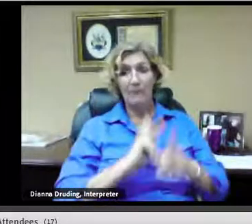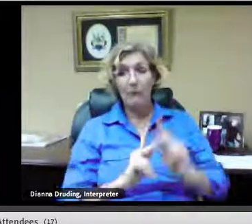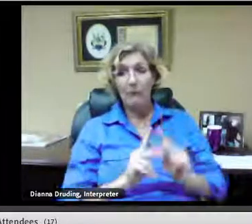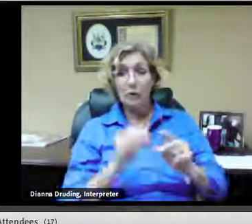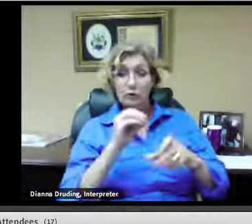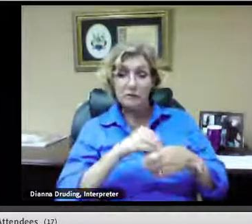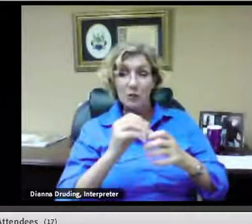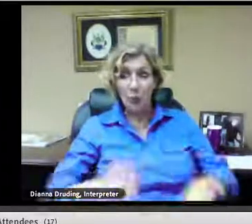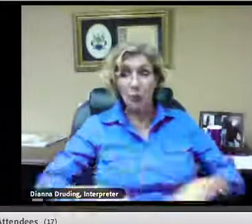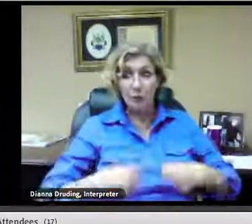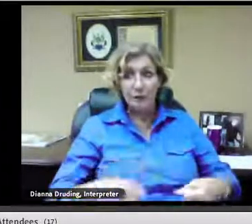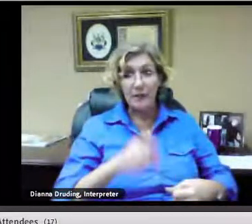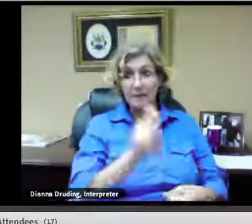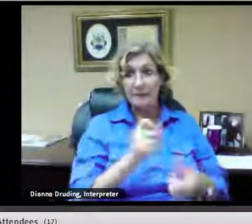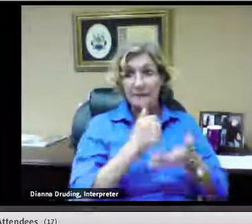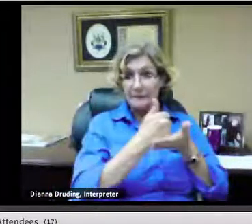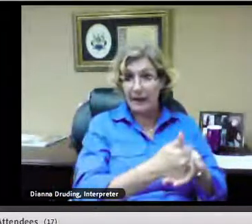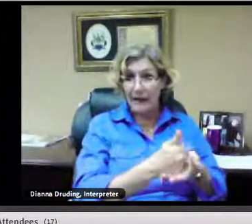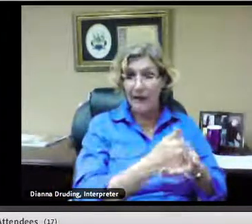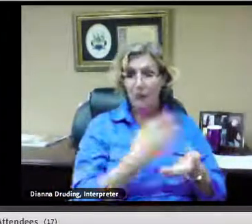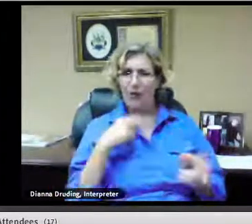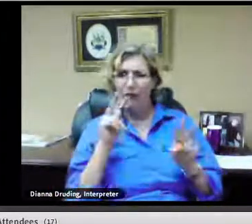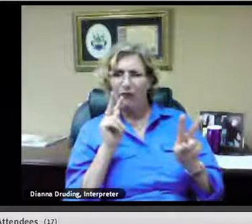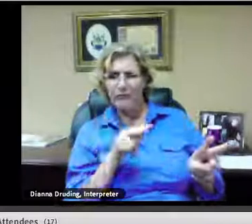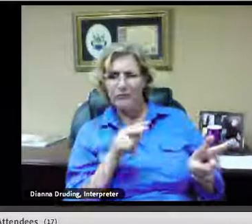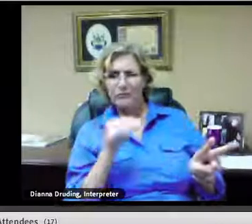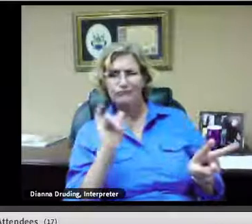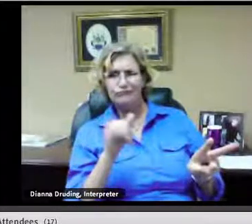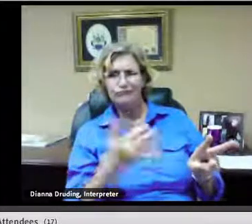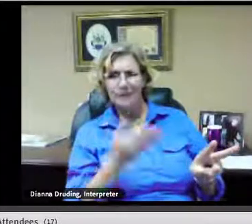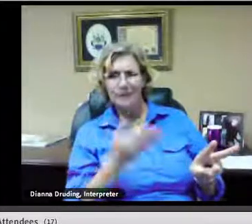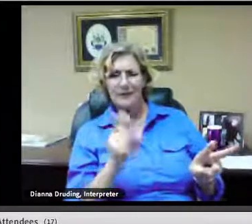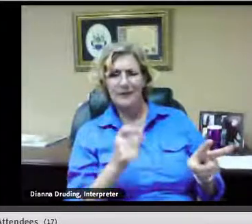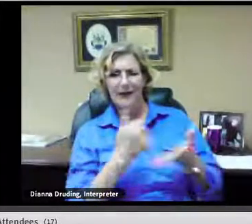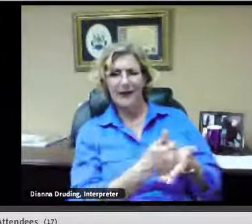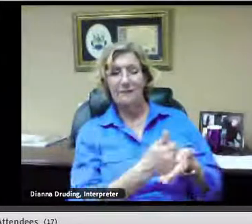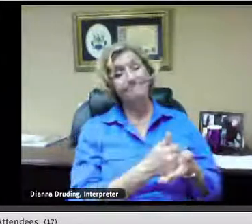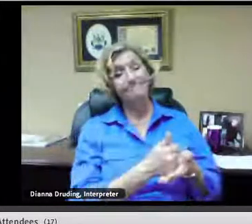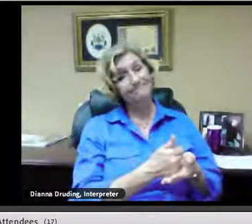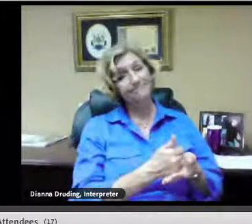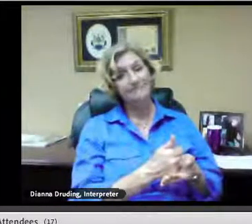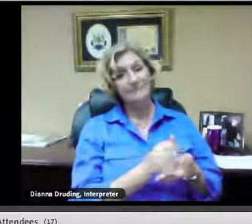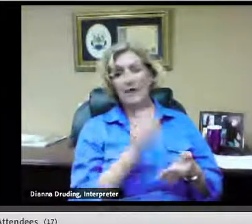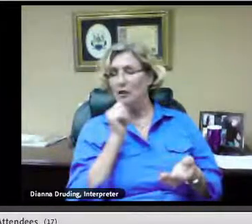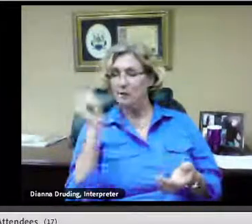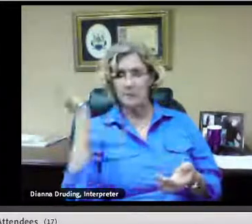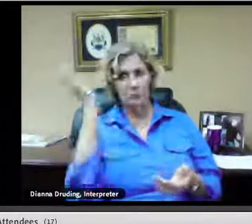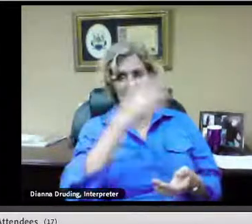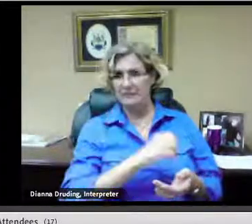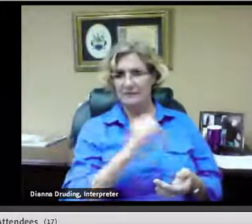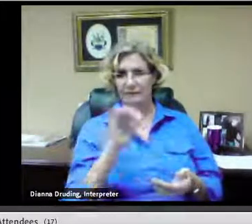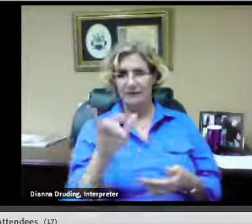Don't assume it. Don't assume that the rejection of your aid is a personal insult or disrespect. Okay.